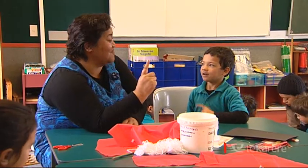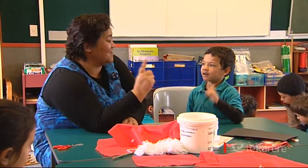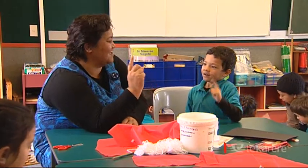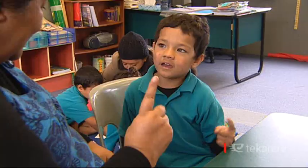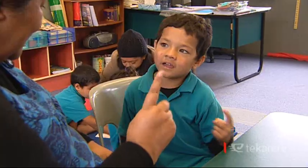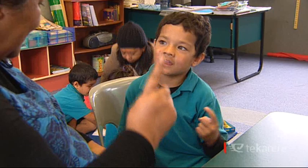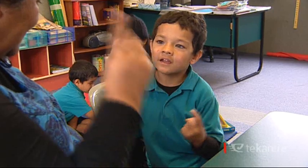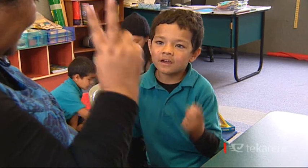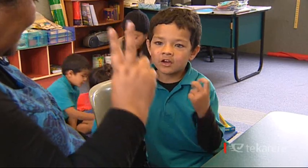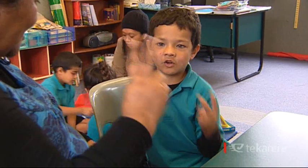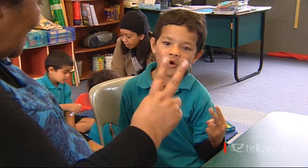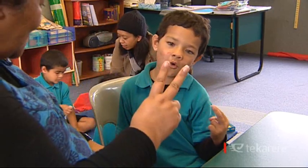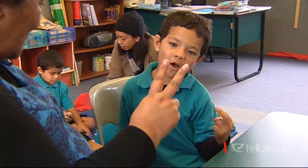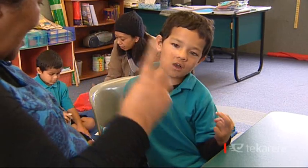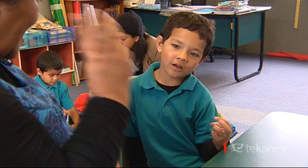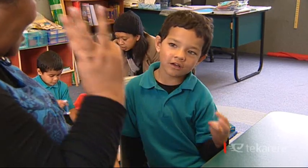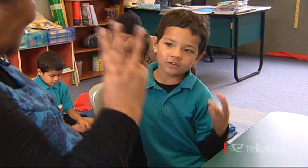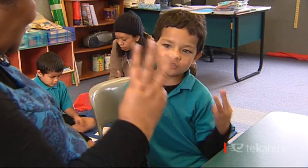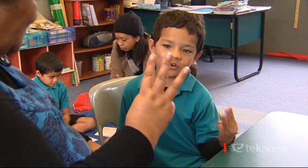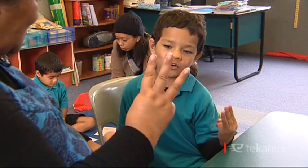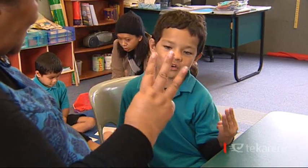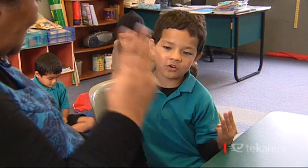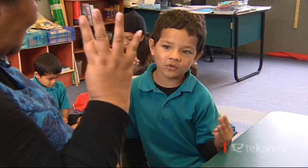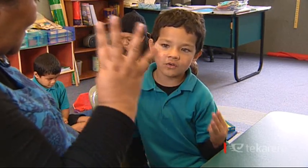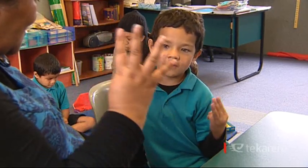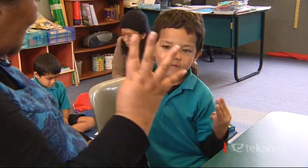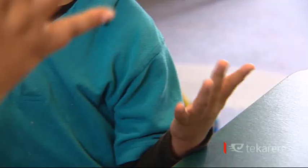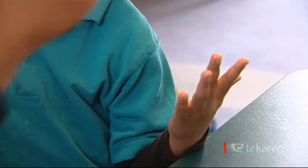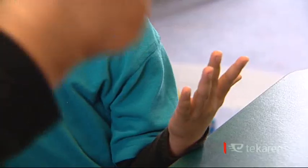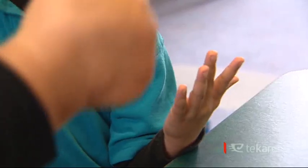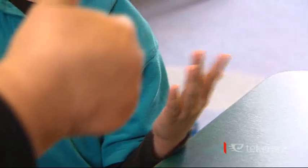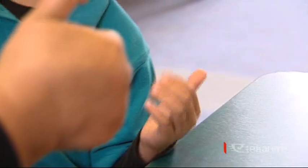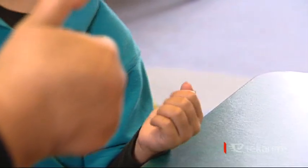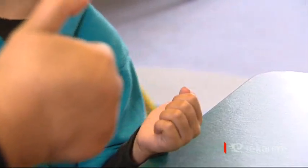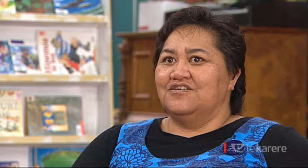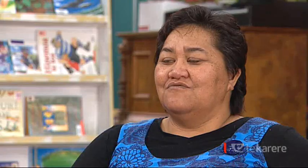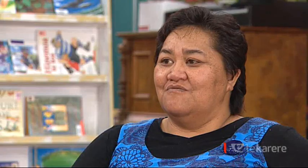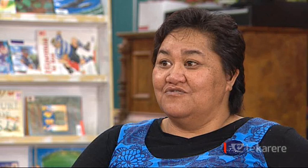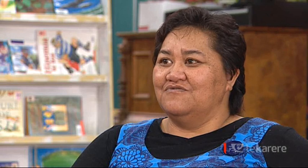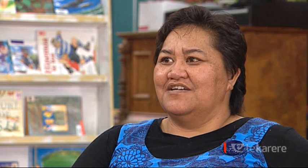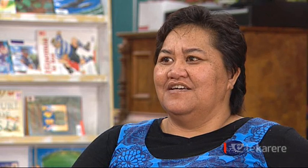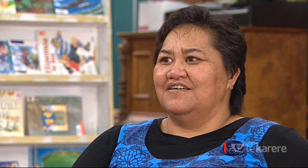An initiative that was born of love, but has tangible benefits for the school.